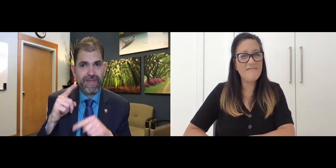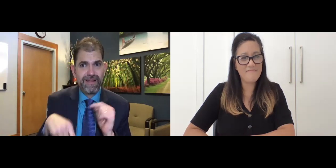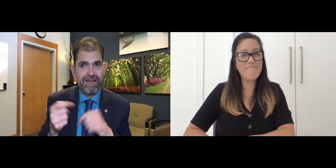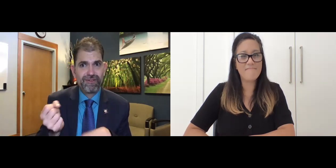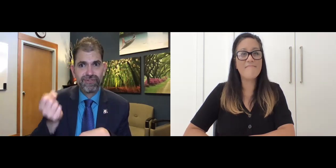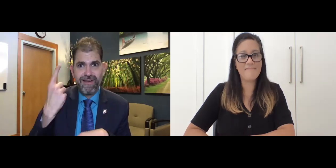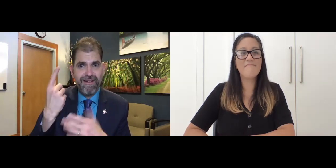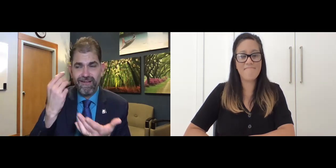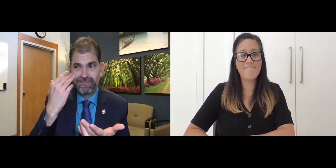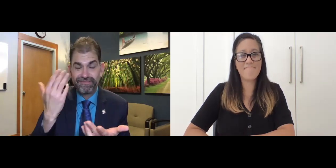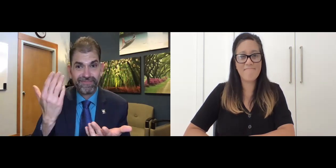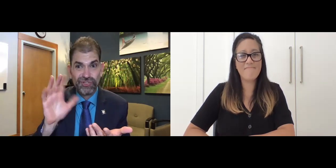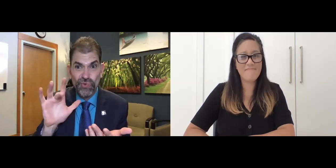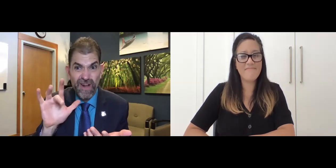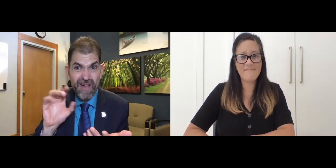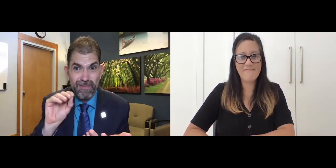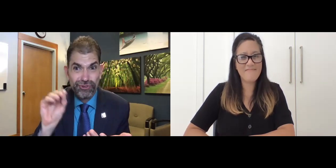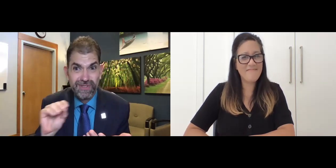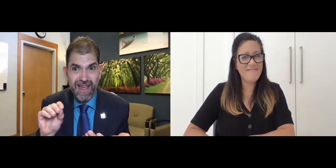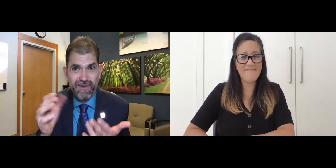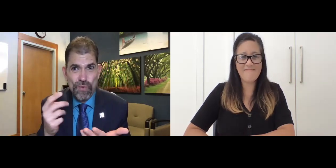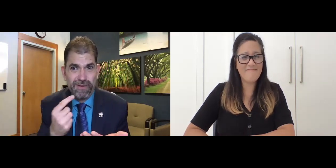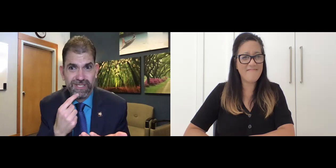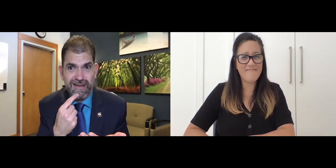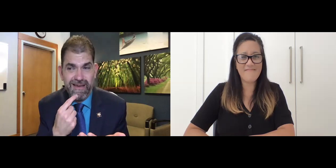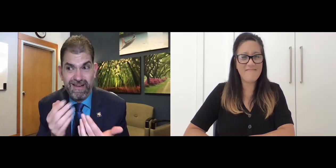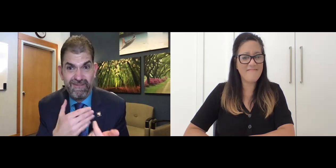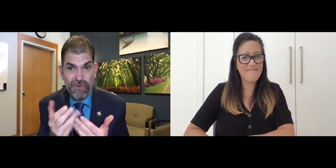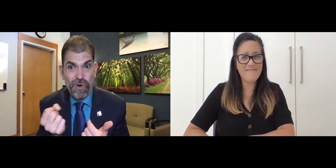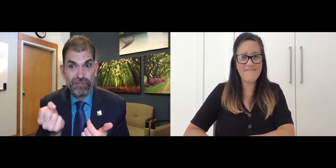you know or they were afraid to try things,